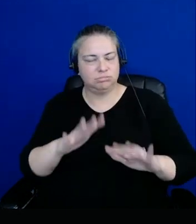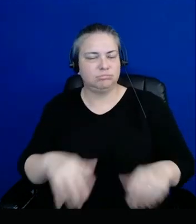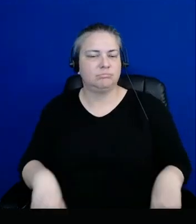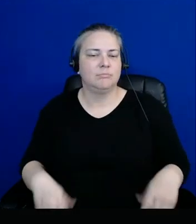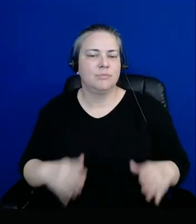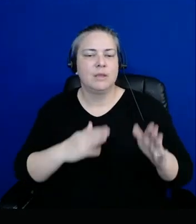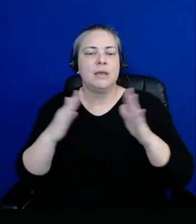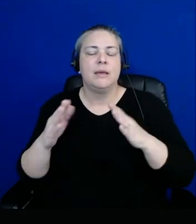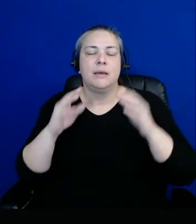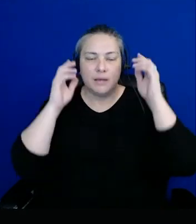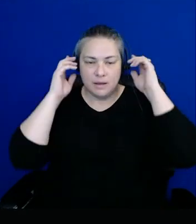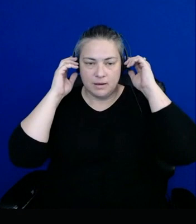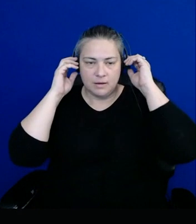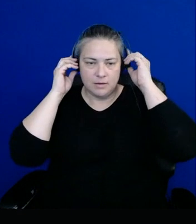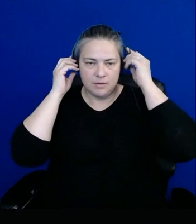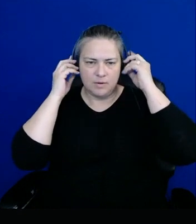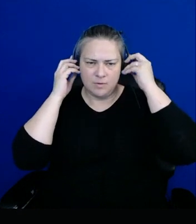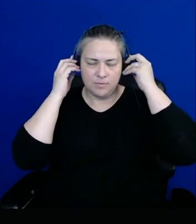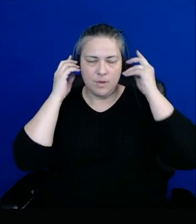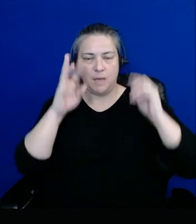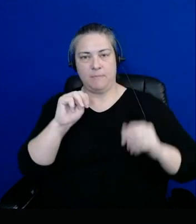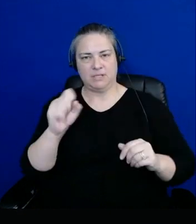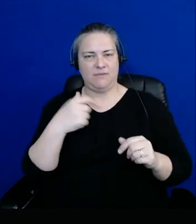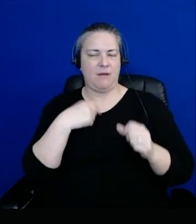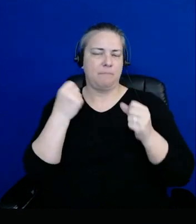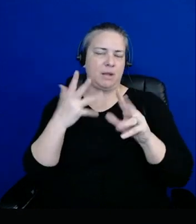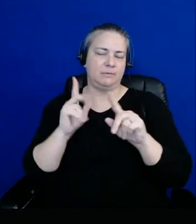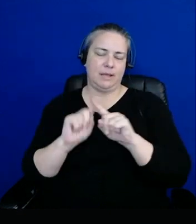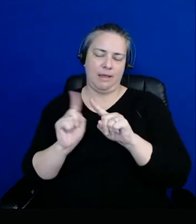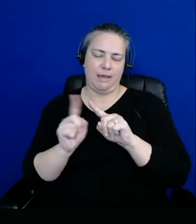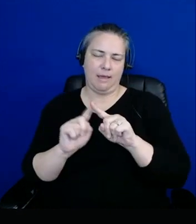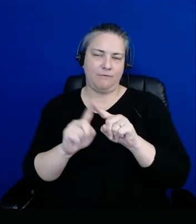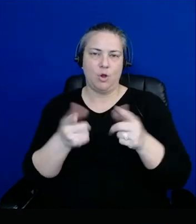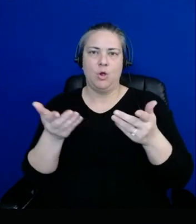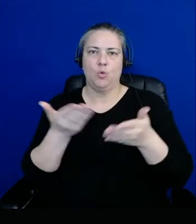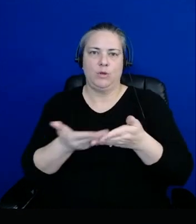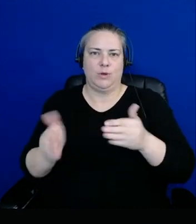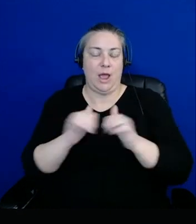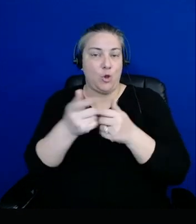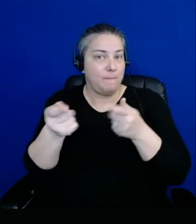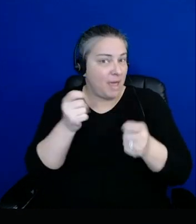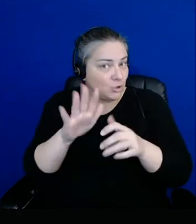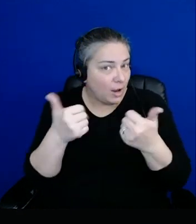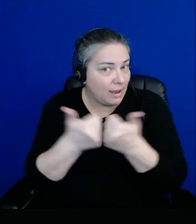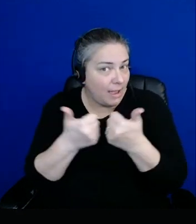Microsoft has a wealth of resources for managing your game through the release process and post release.